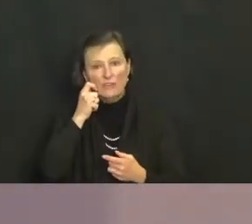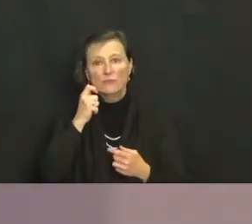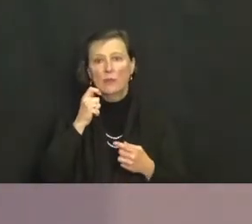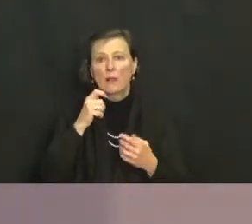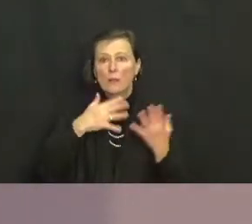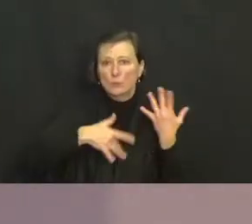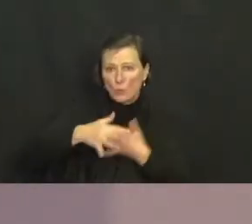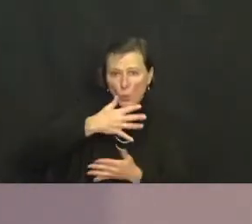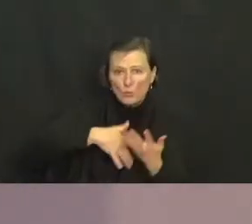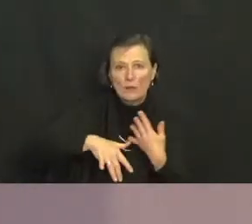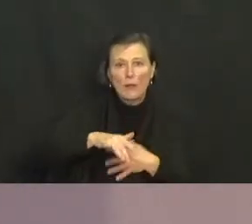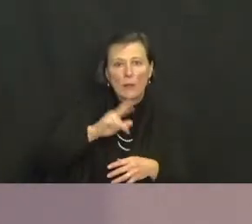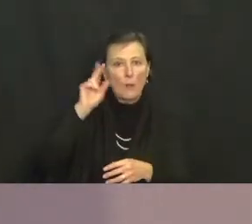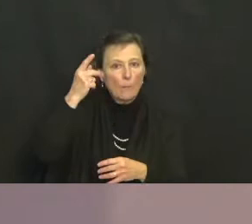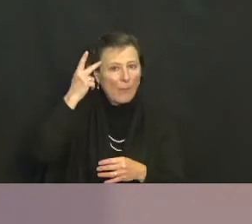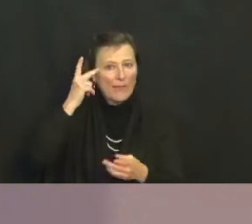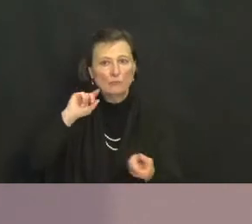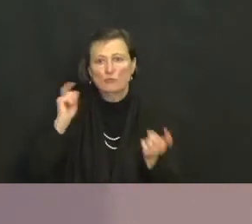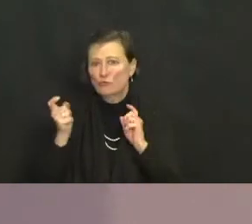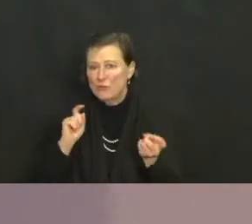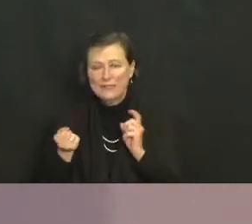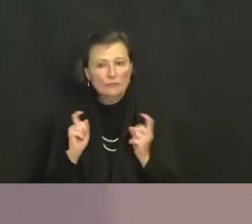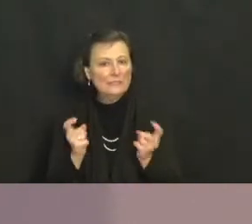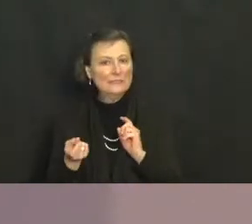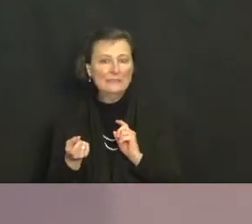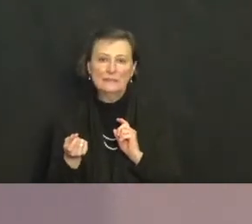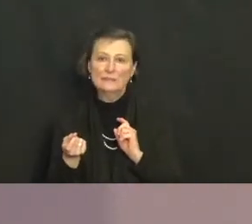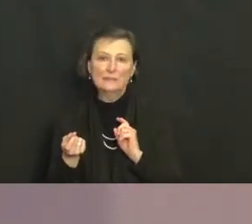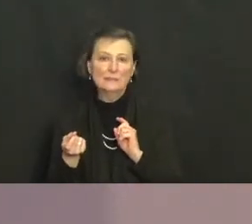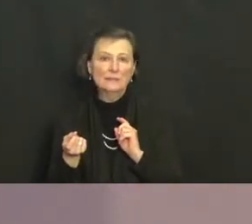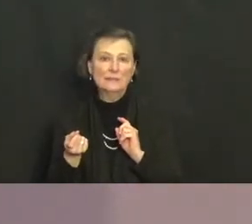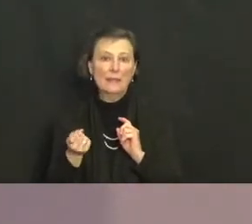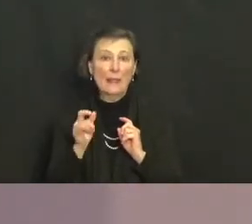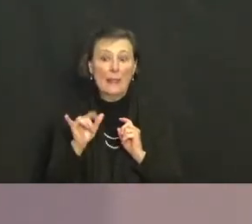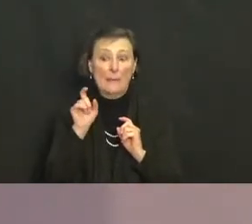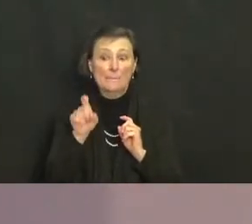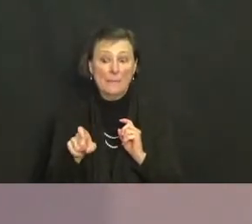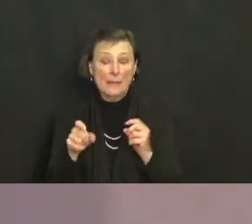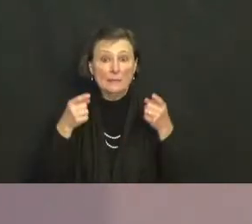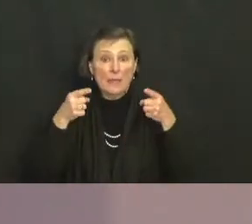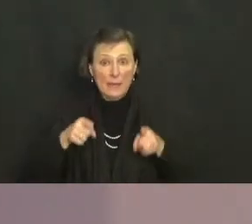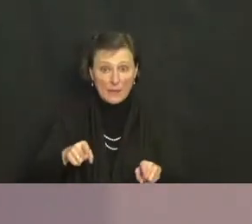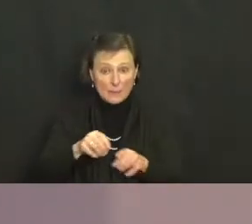political changes that needed to happen in America.